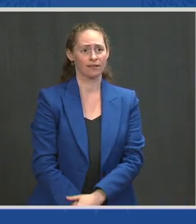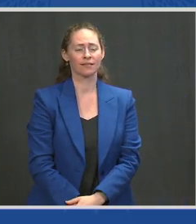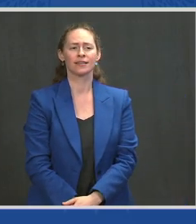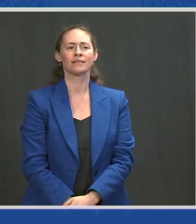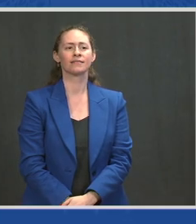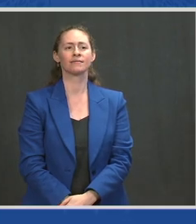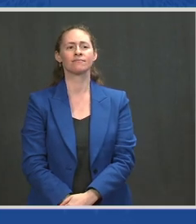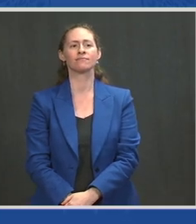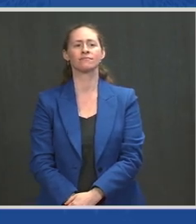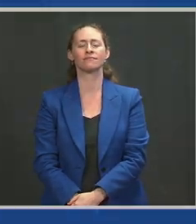Thank you.